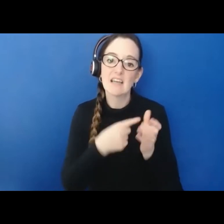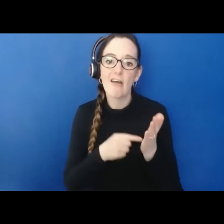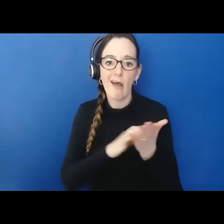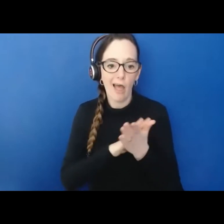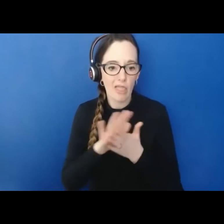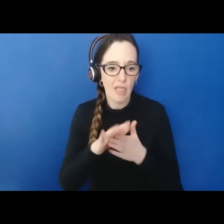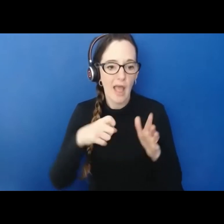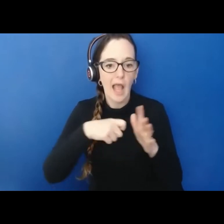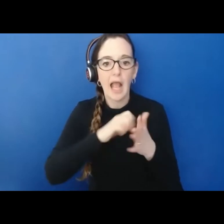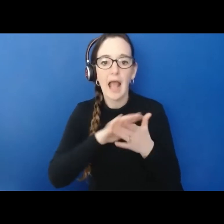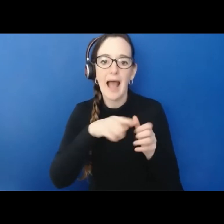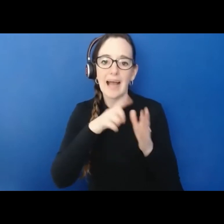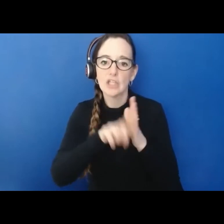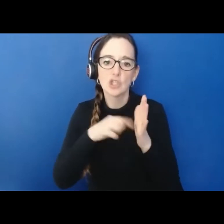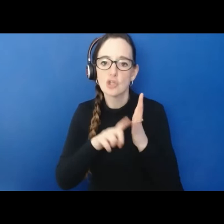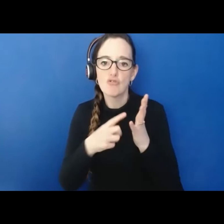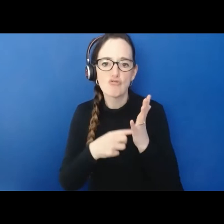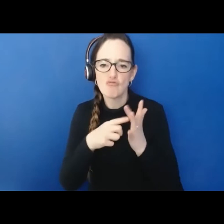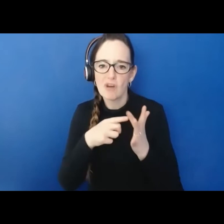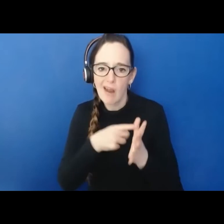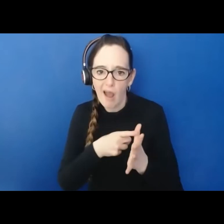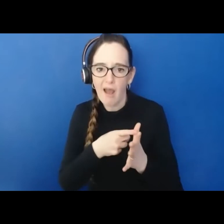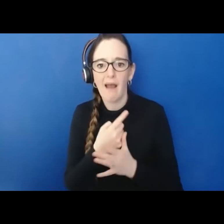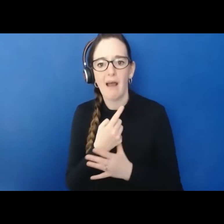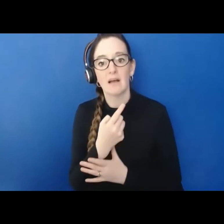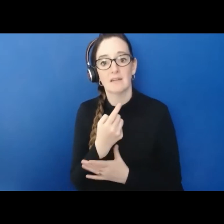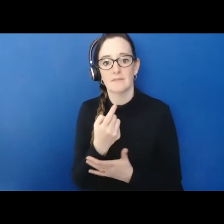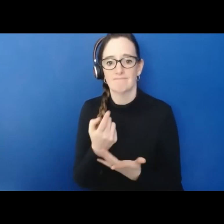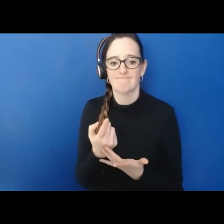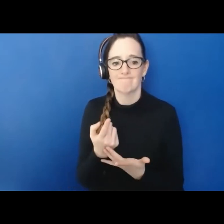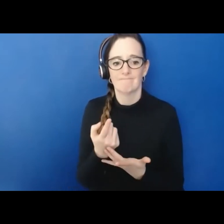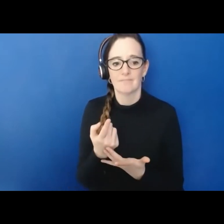us consider these really meaty issues. Before I hand over, I should add that the